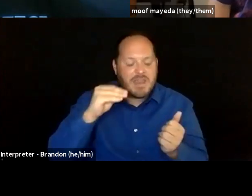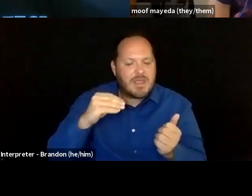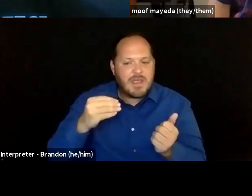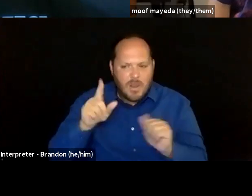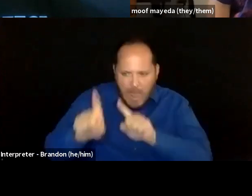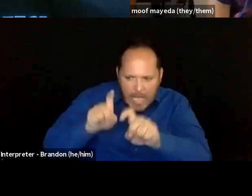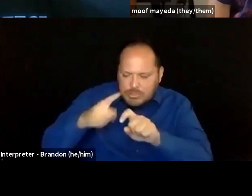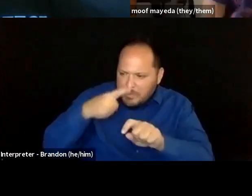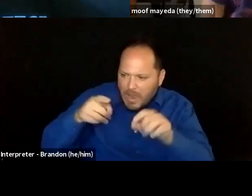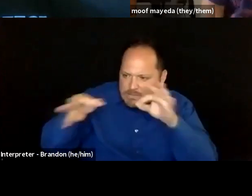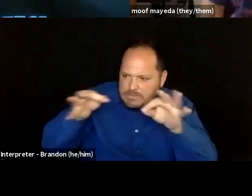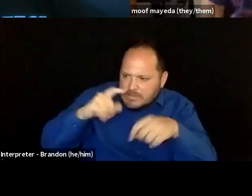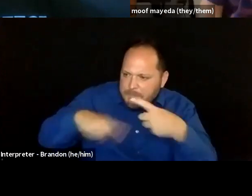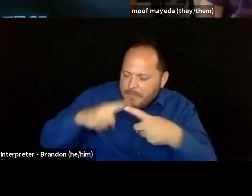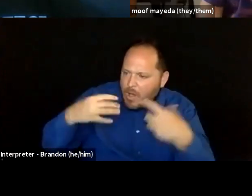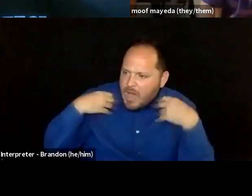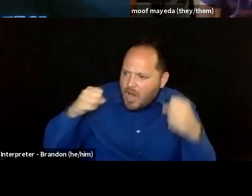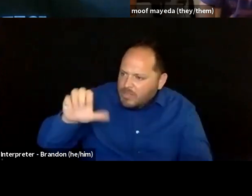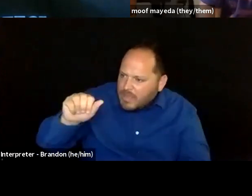women-only facilities are able to do that.